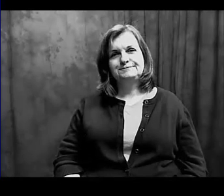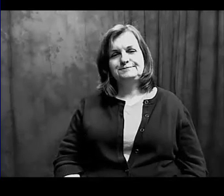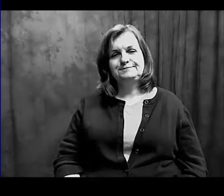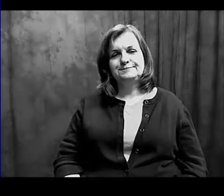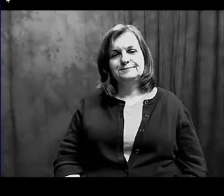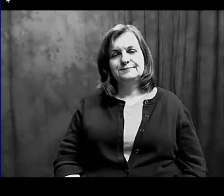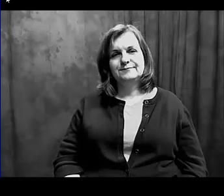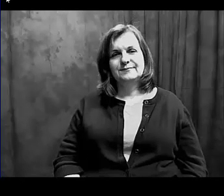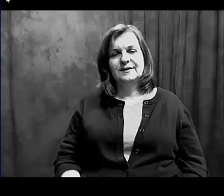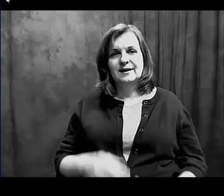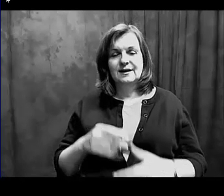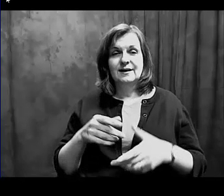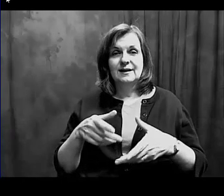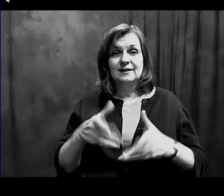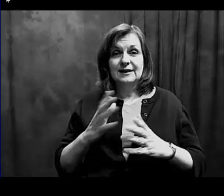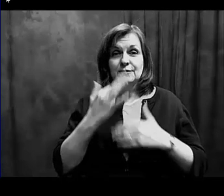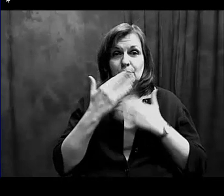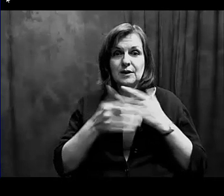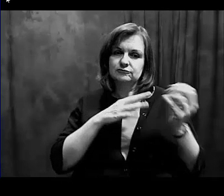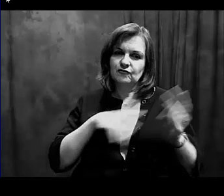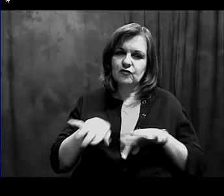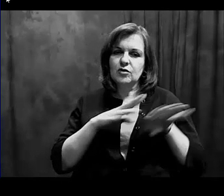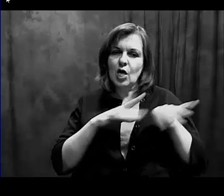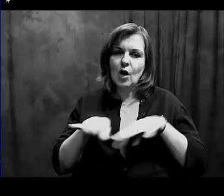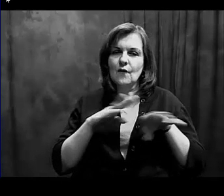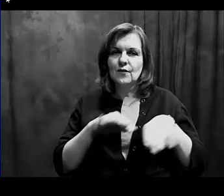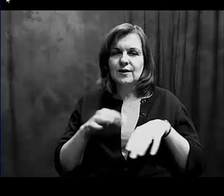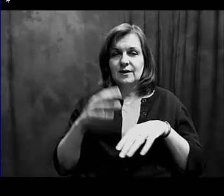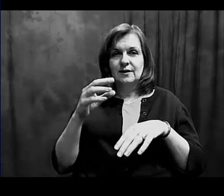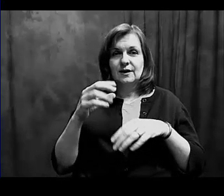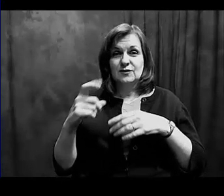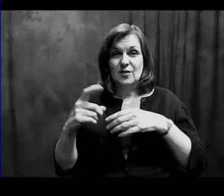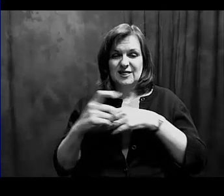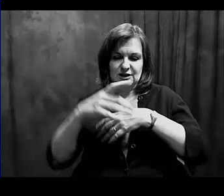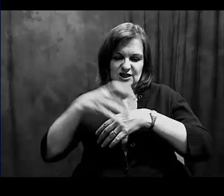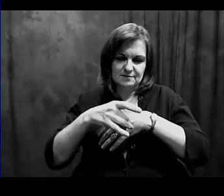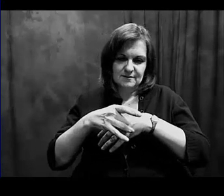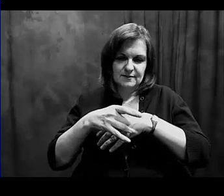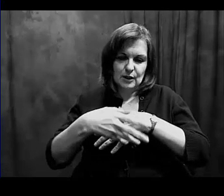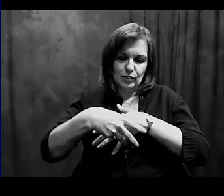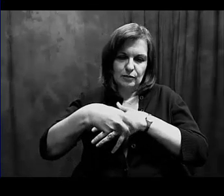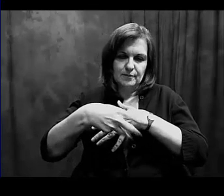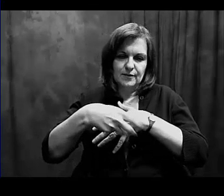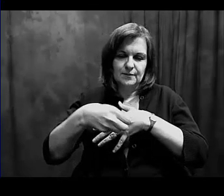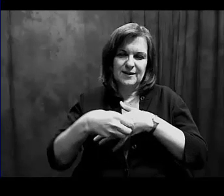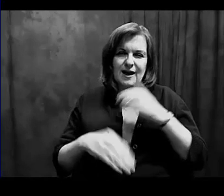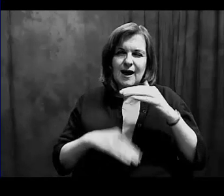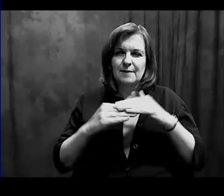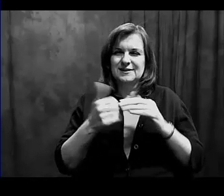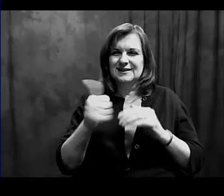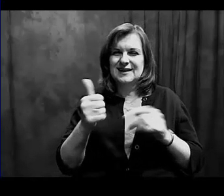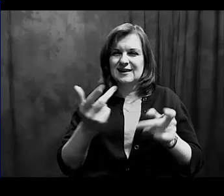keeps your blood flowing so he can sit here and suck up to 10 times his own body weight